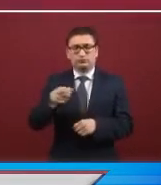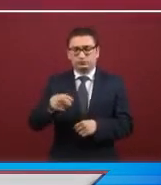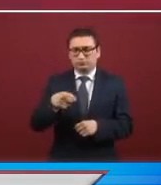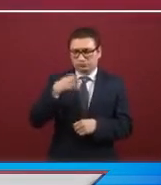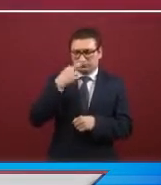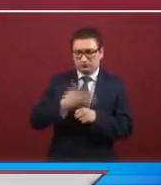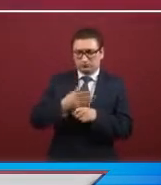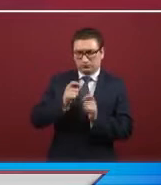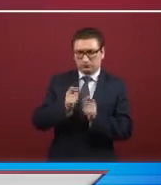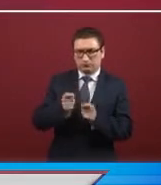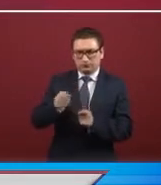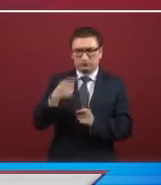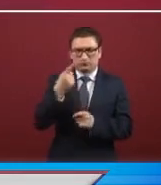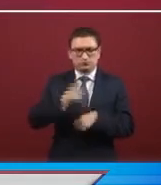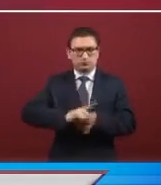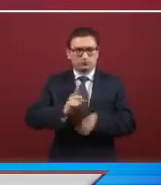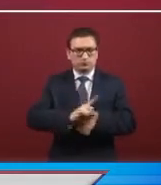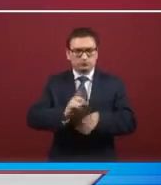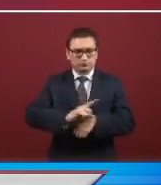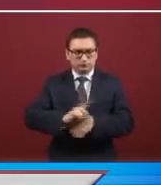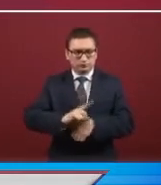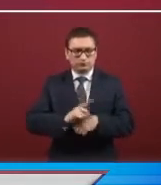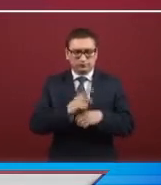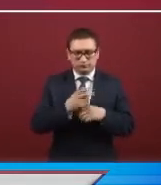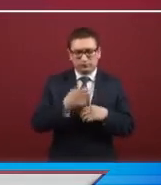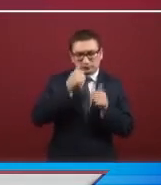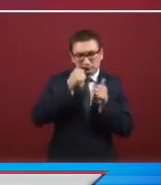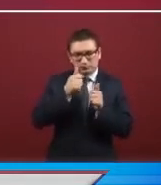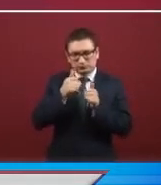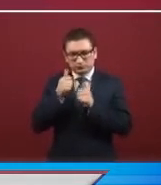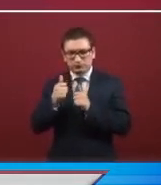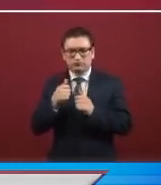which is why the National Guard has a Program for the Protection of Women